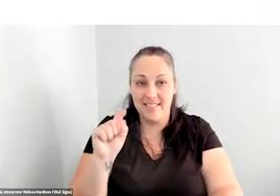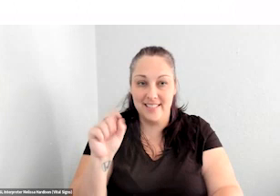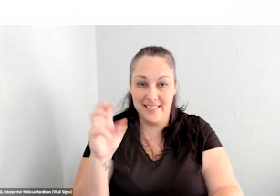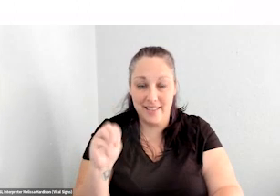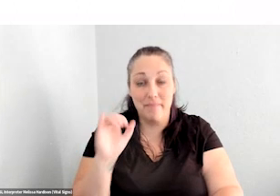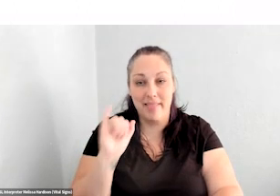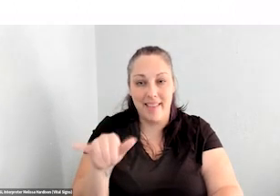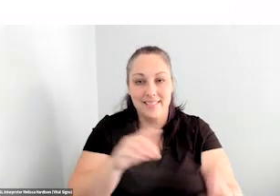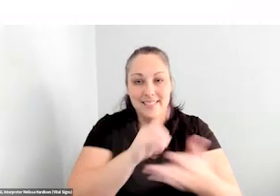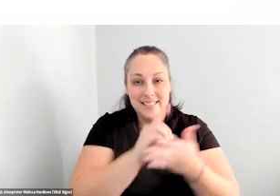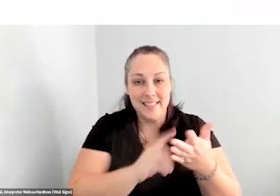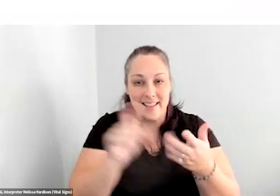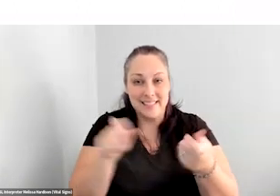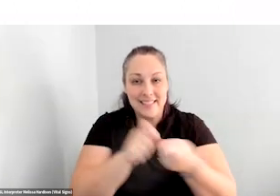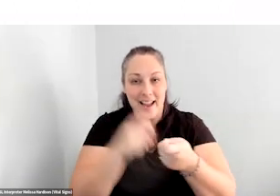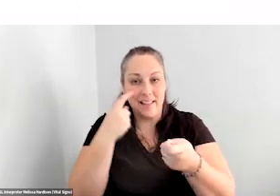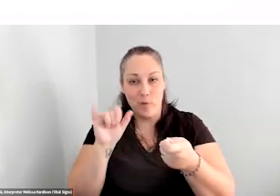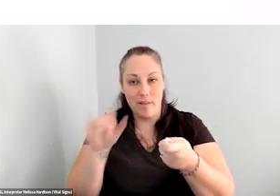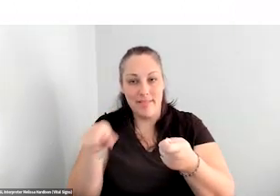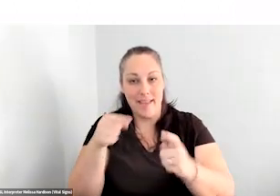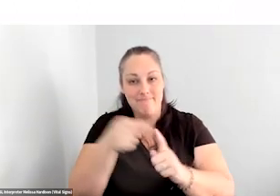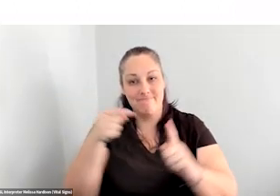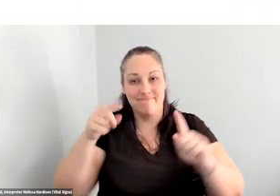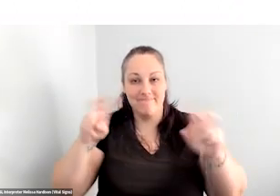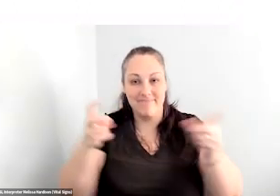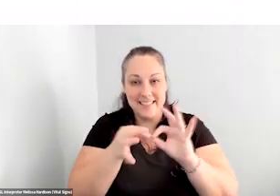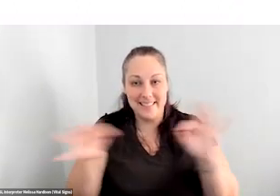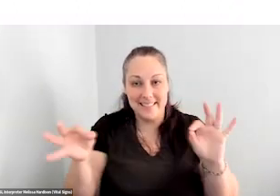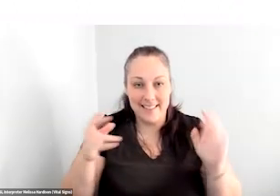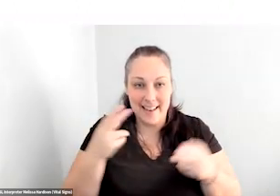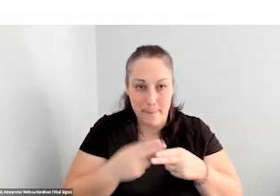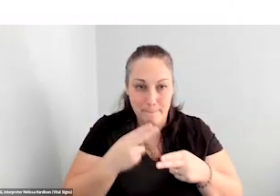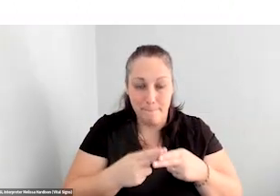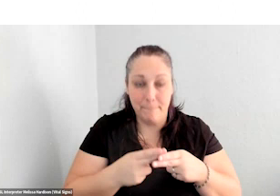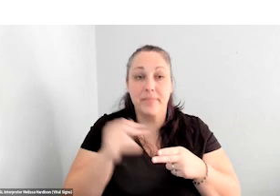to advance inclusive and equitable STEM education practices at two-year institutions.